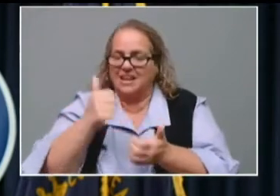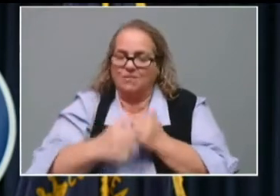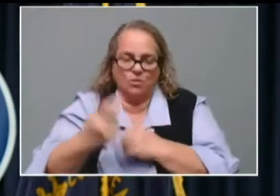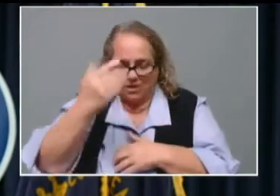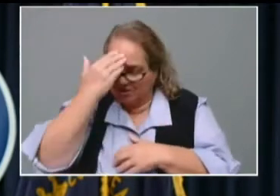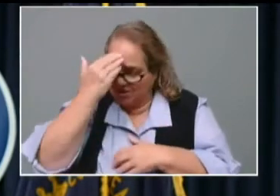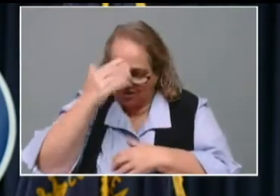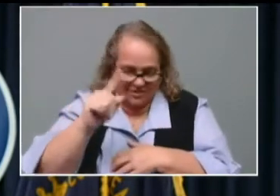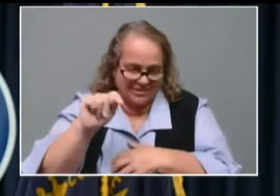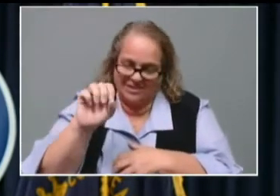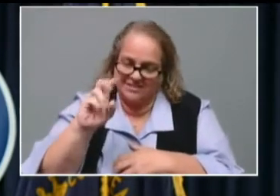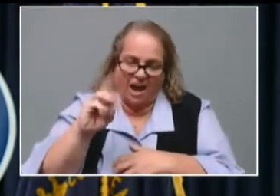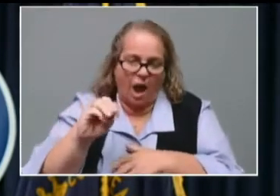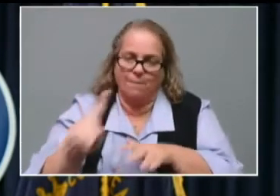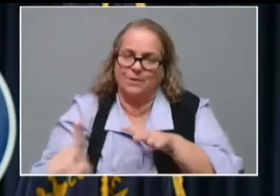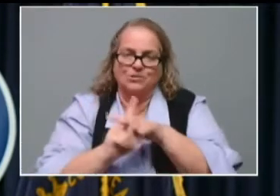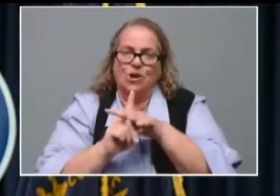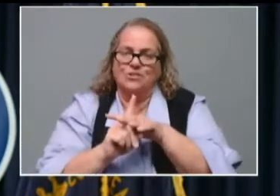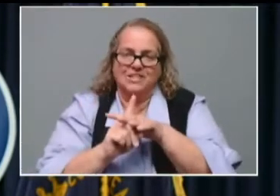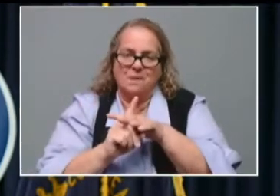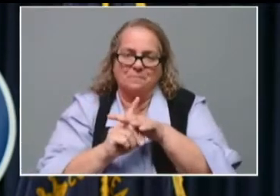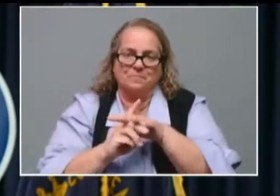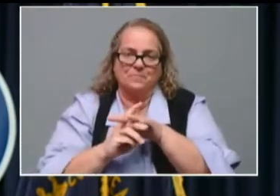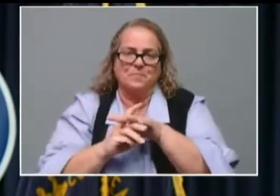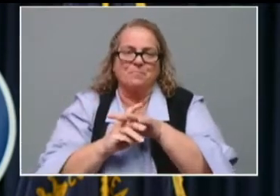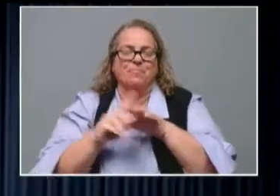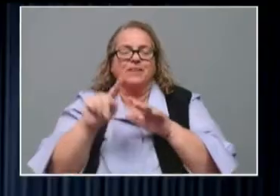tom let's start with you. And then we got about five on the phone.